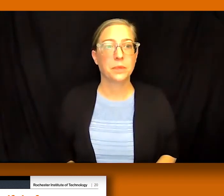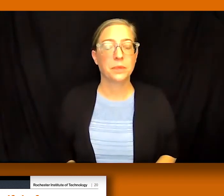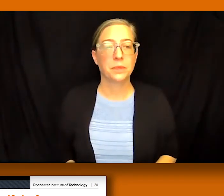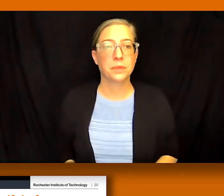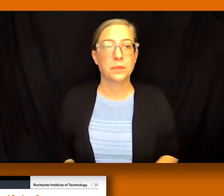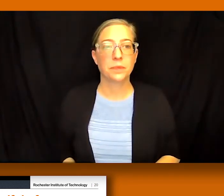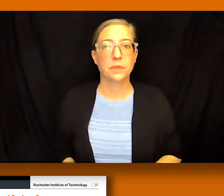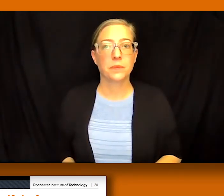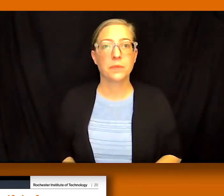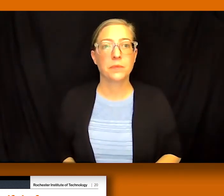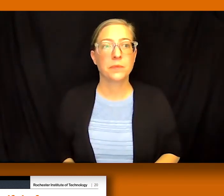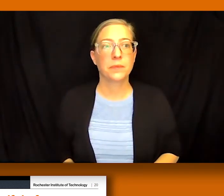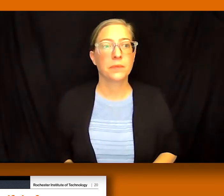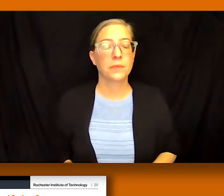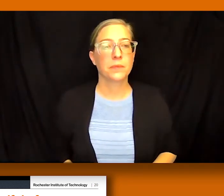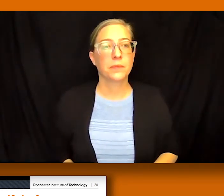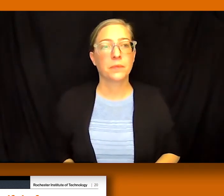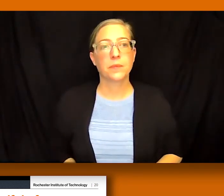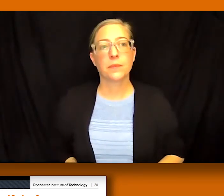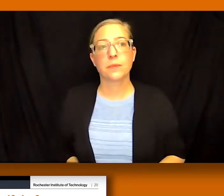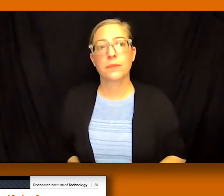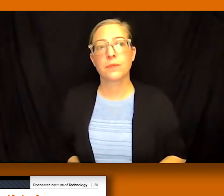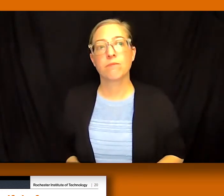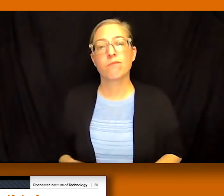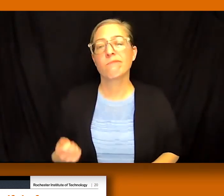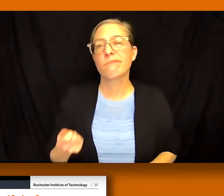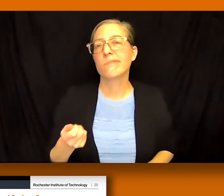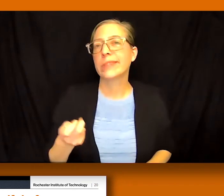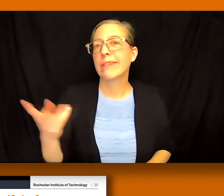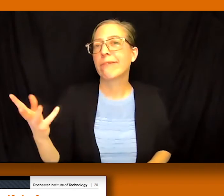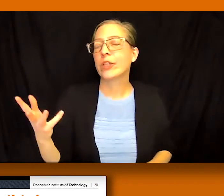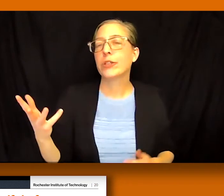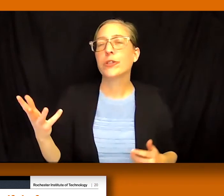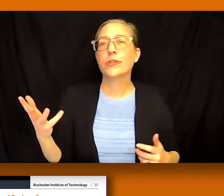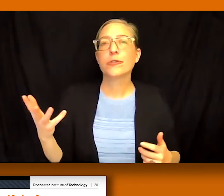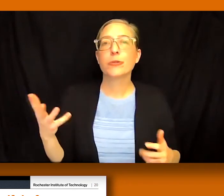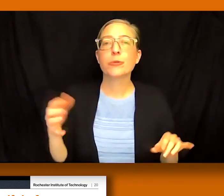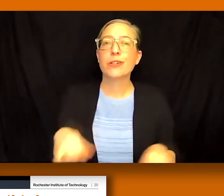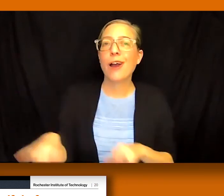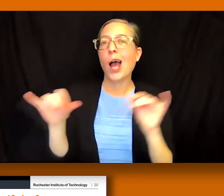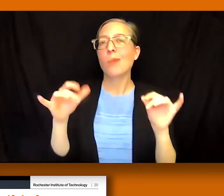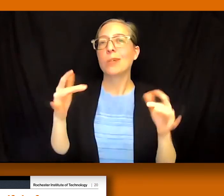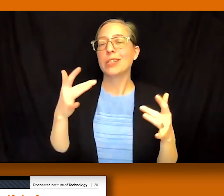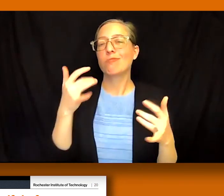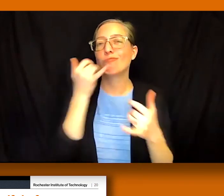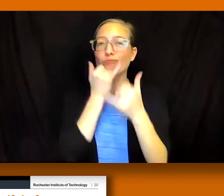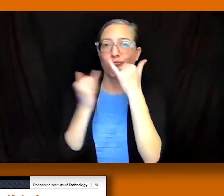Um, and then just a few common budget errors to be mindful of, especially as PI's like to work